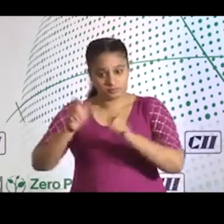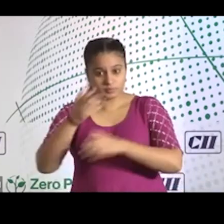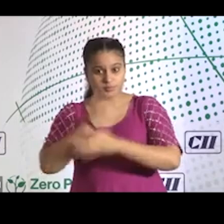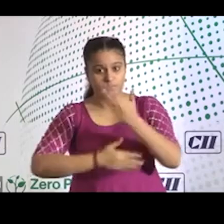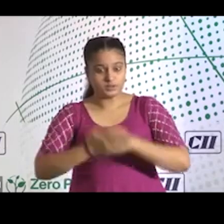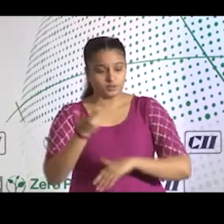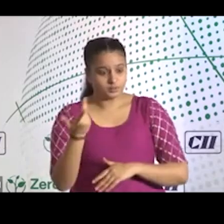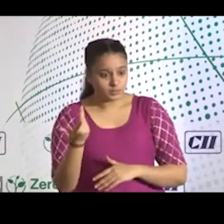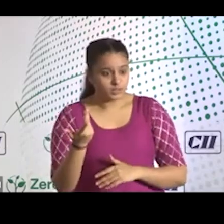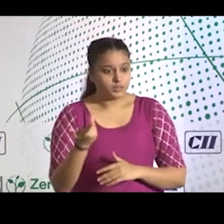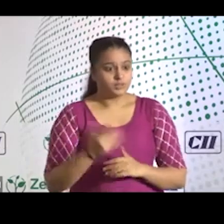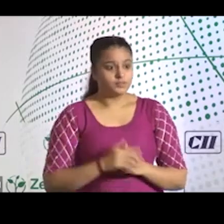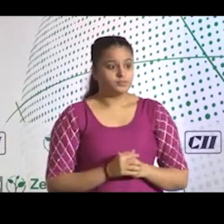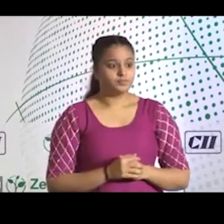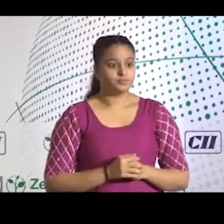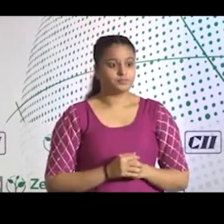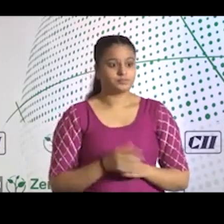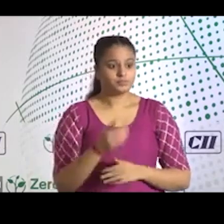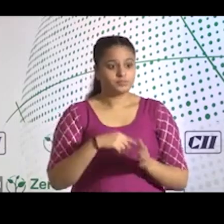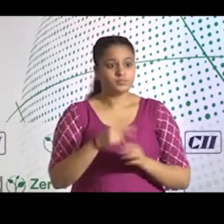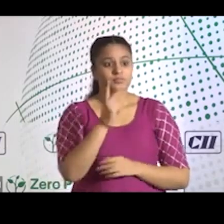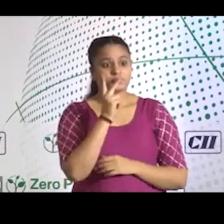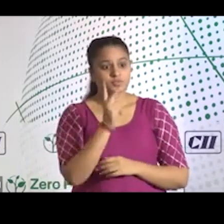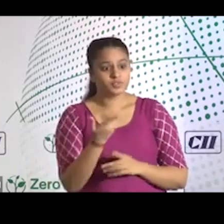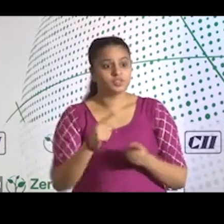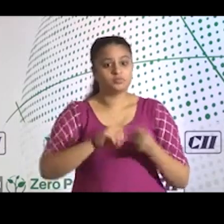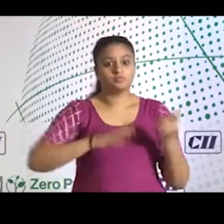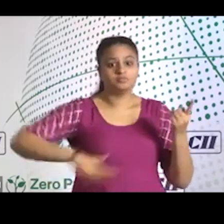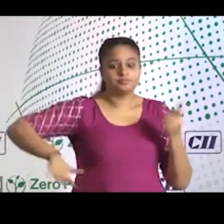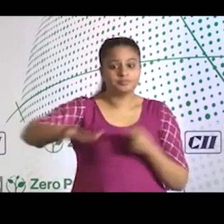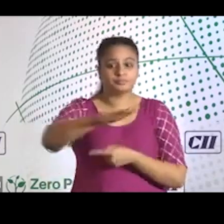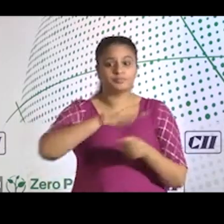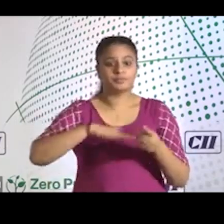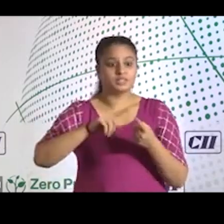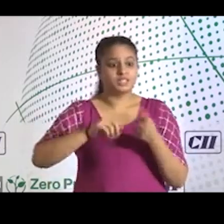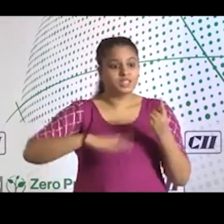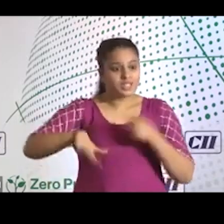you know, almost sort of seed the ecosystem for people with disability